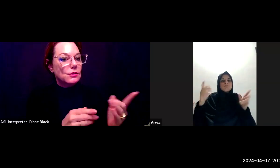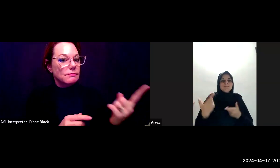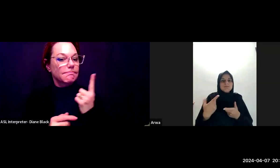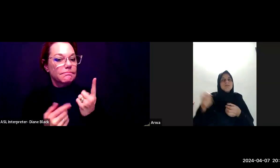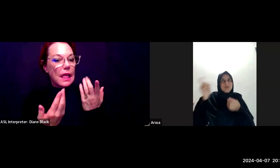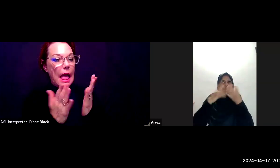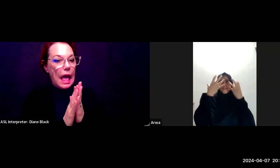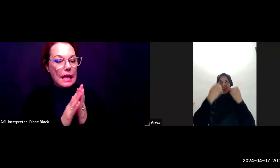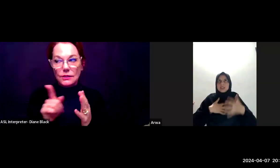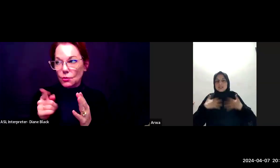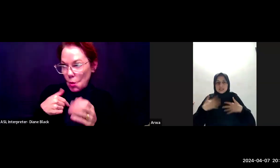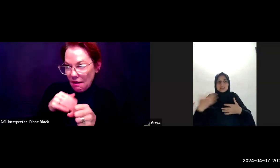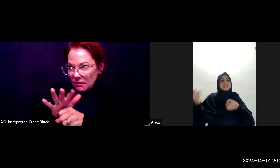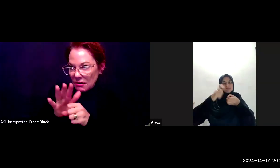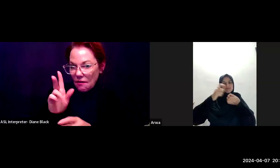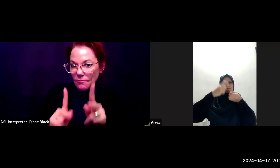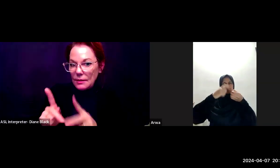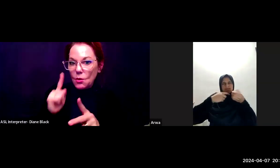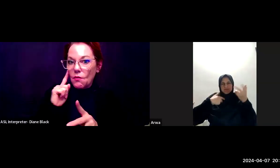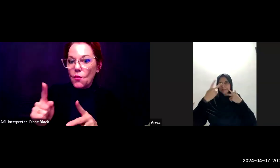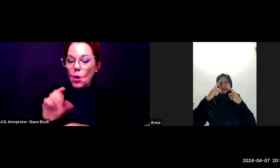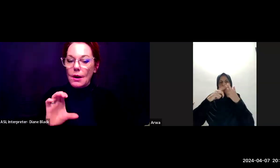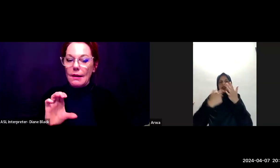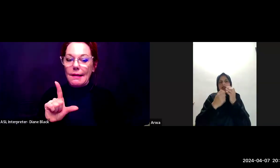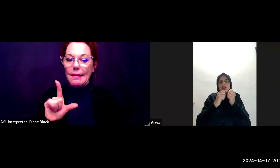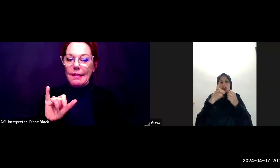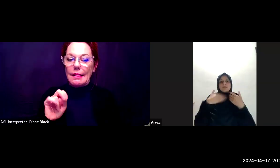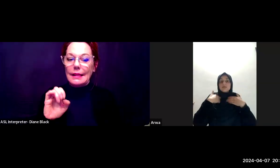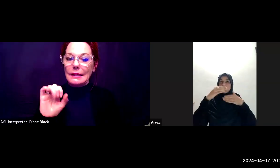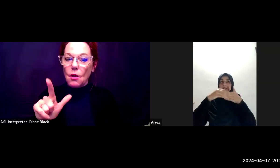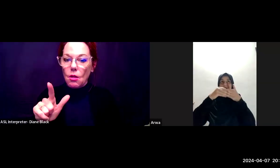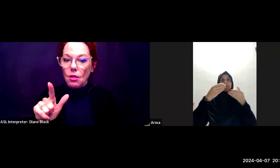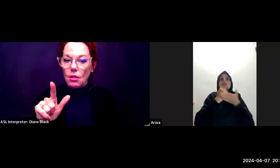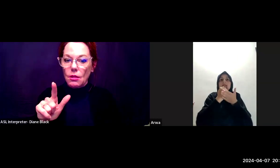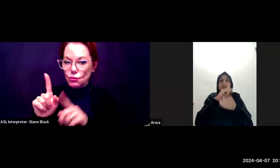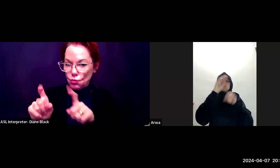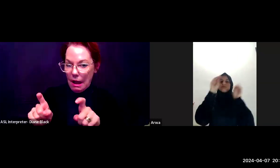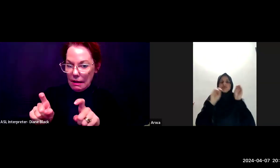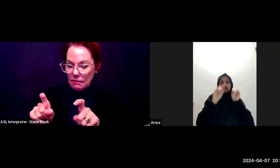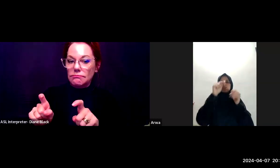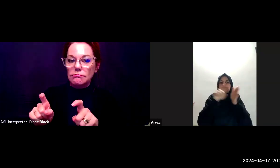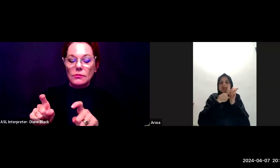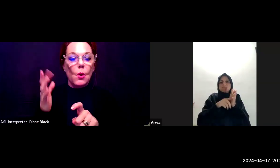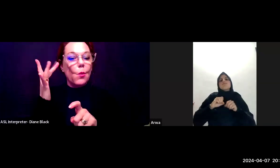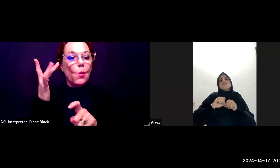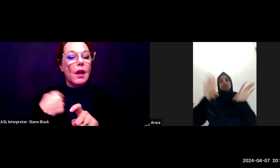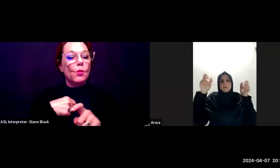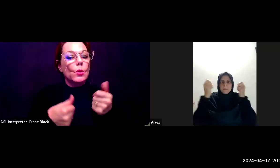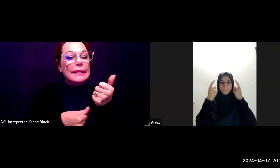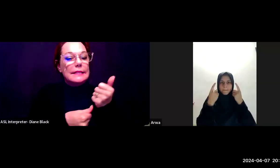clinical trial because we do assist with outreach and finding uh participants for